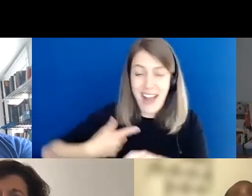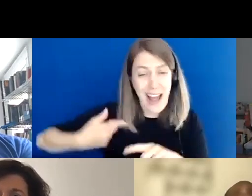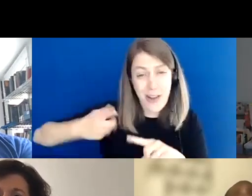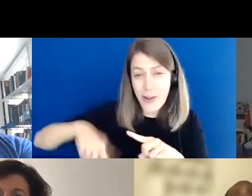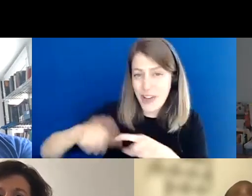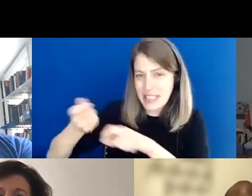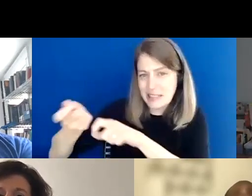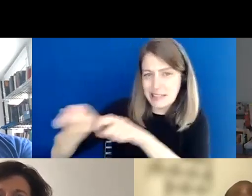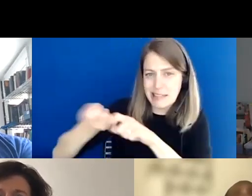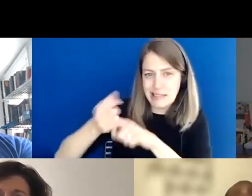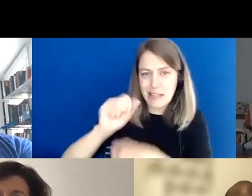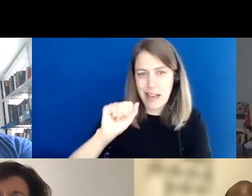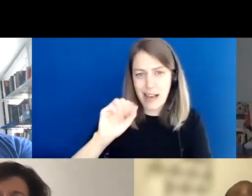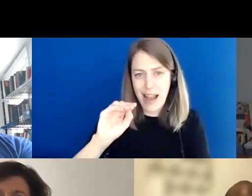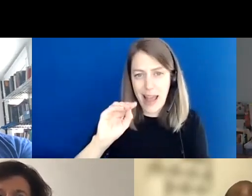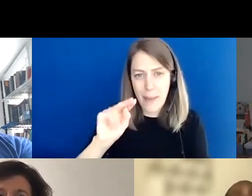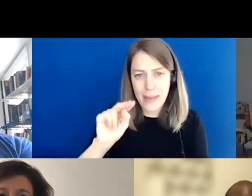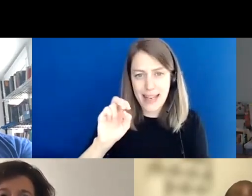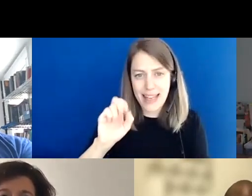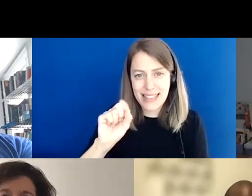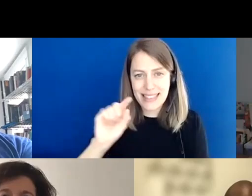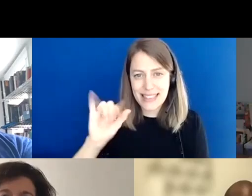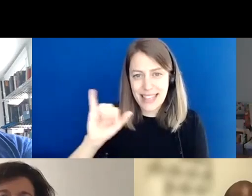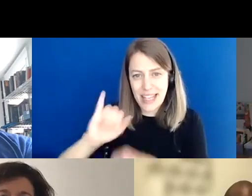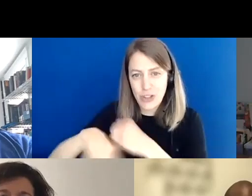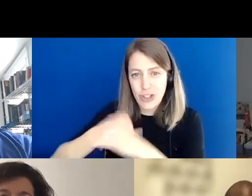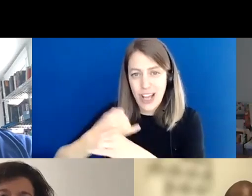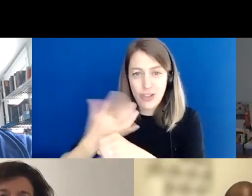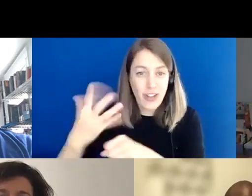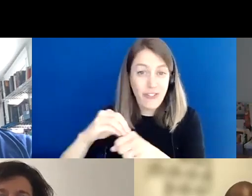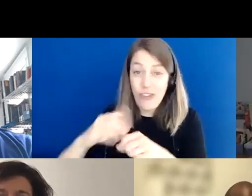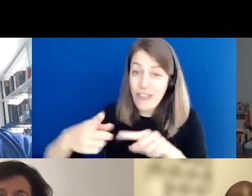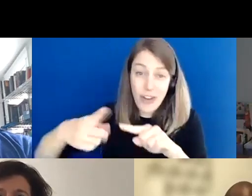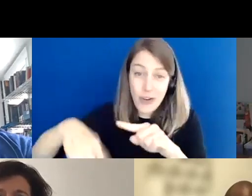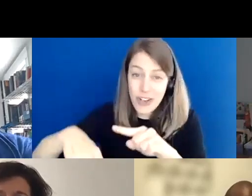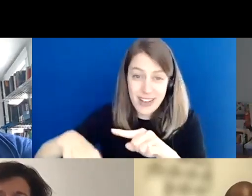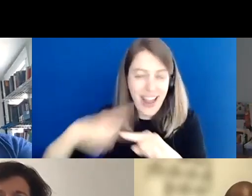and I think it sums it up in terms of what you were talking about, Ari and Jan,